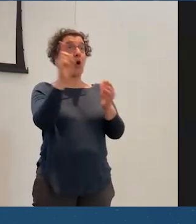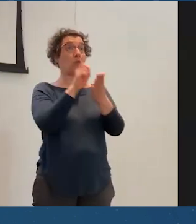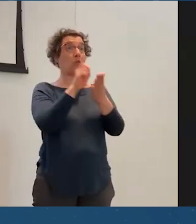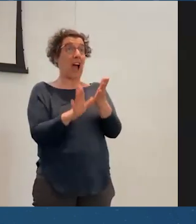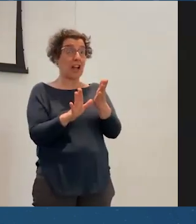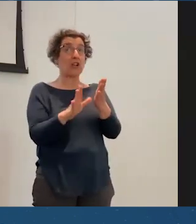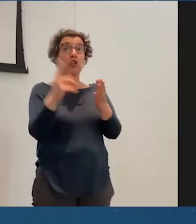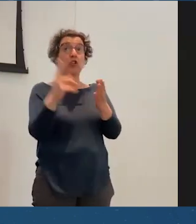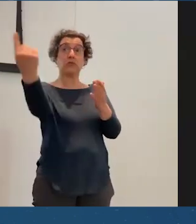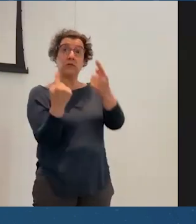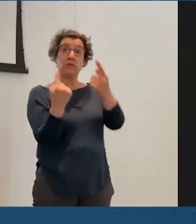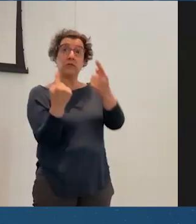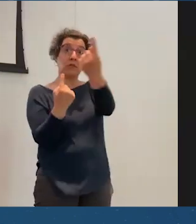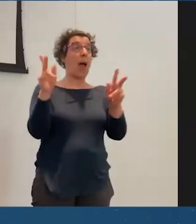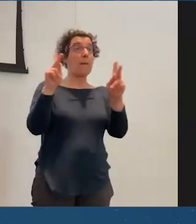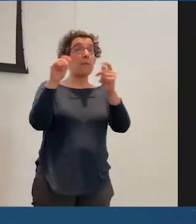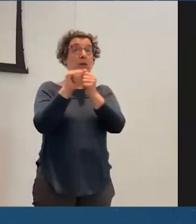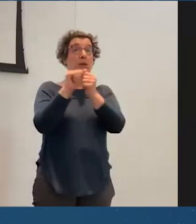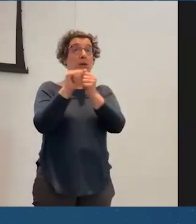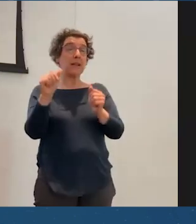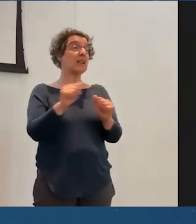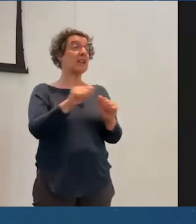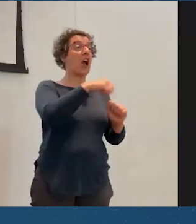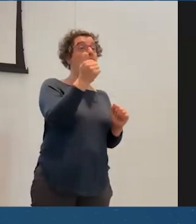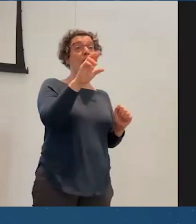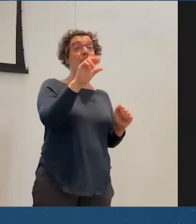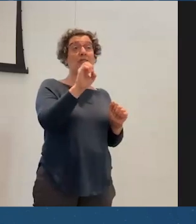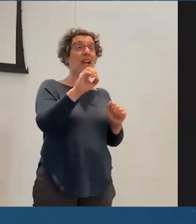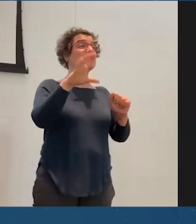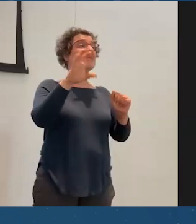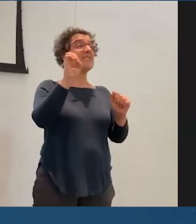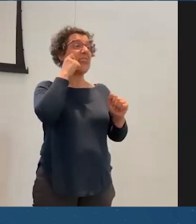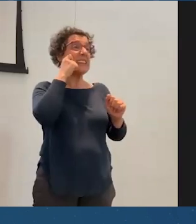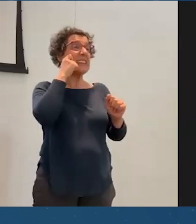people with disabilities, other ethnicities, races, et cetera, and our product team.